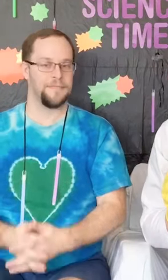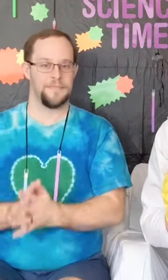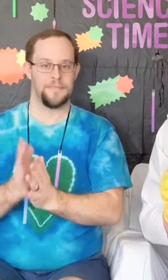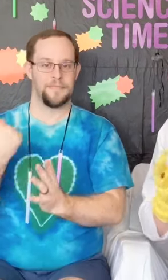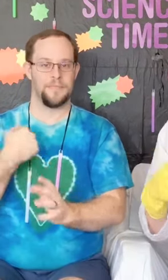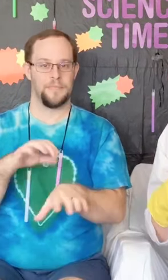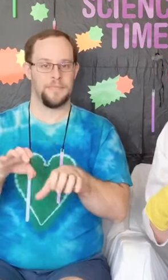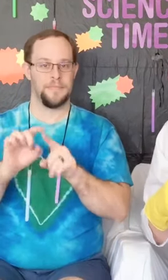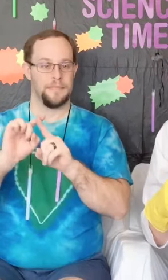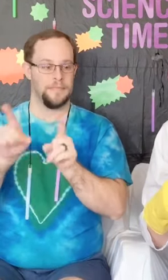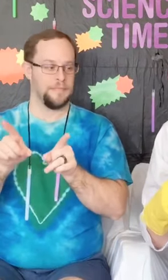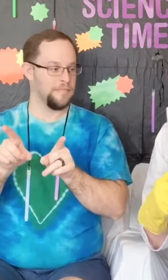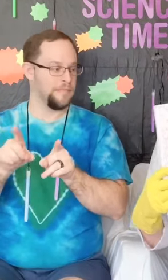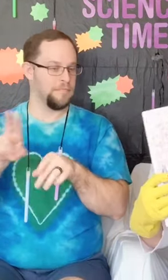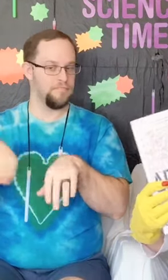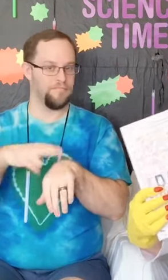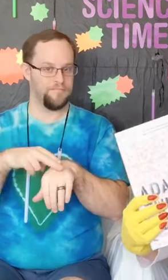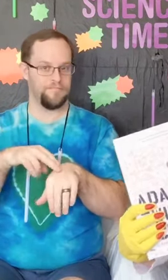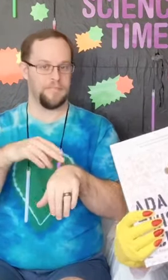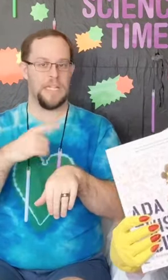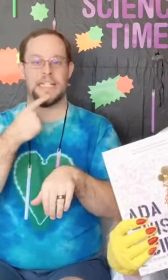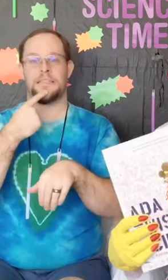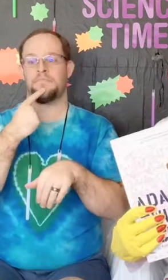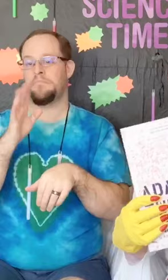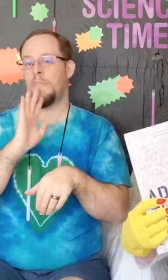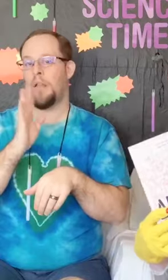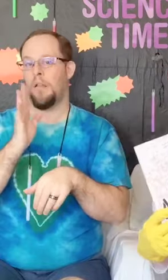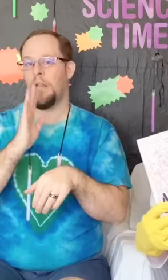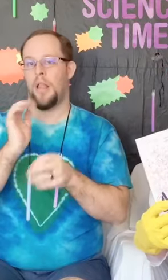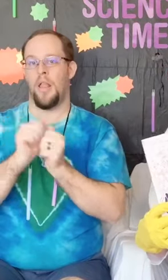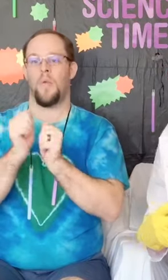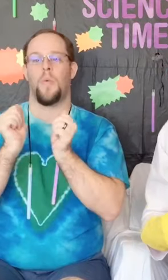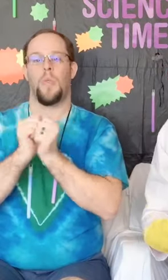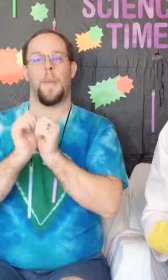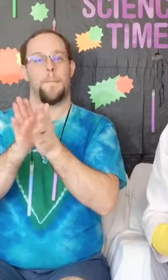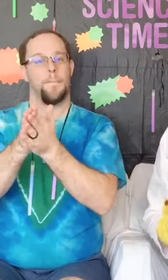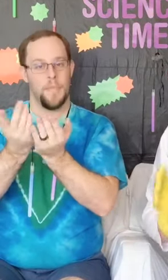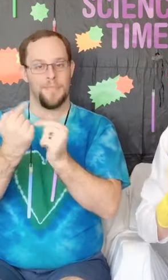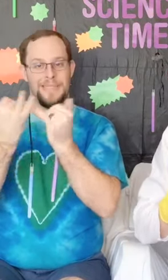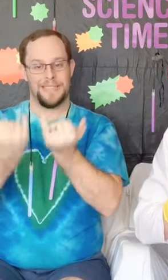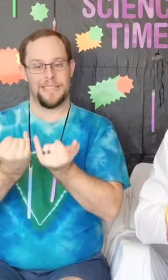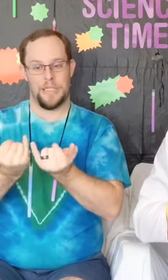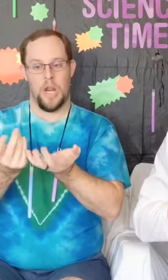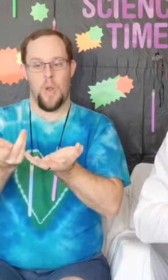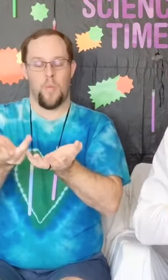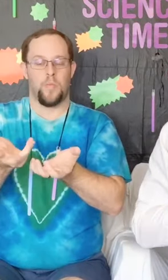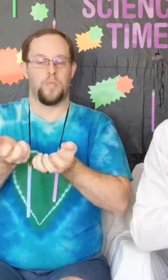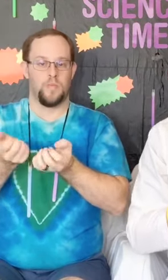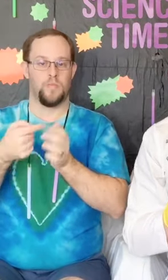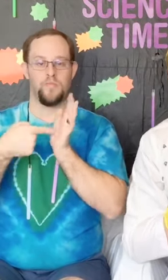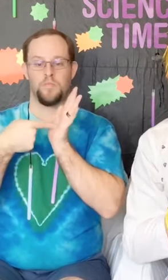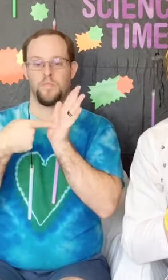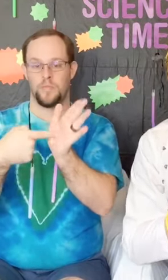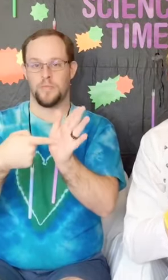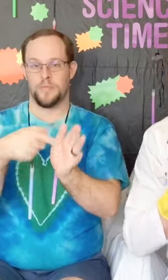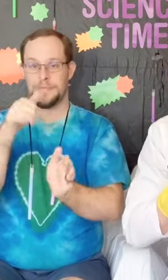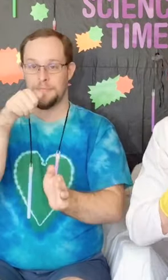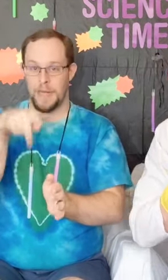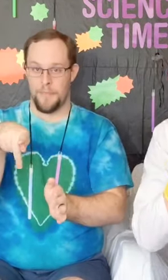different. Usually, I, like, say lots of things along with the book. But today I wanted to show you an app that I found. This is not